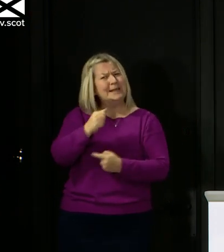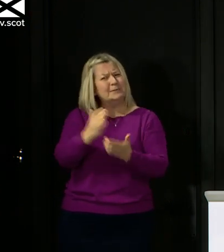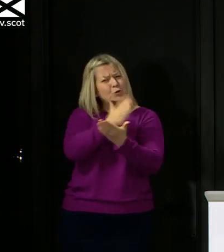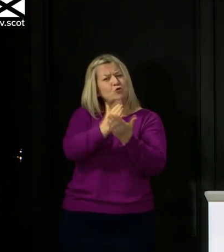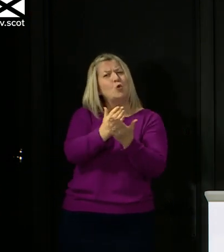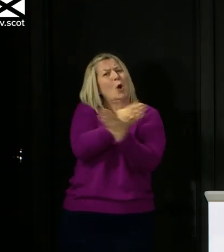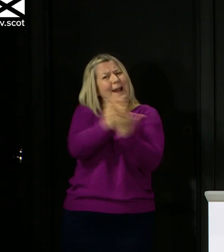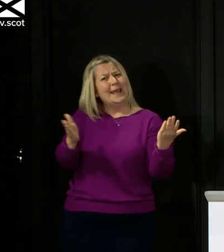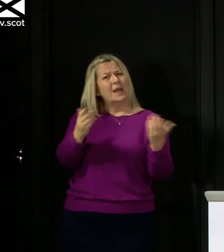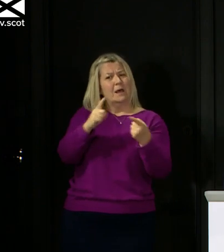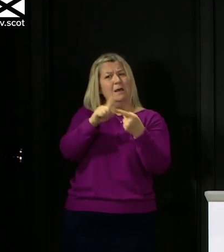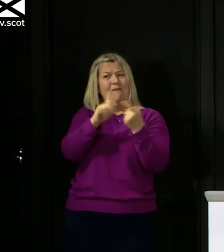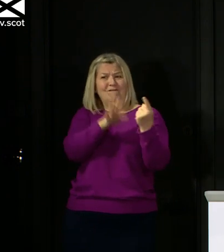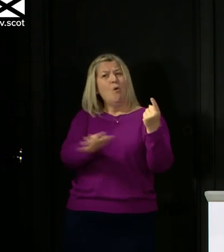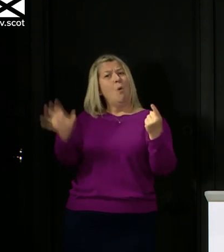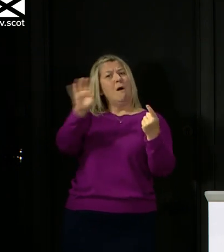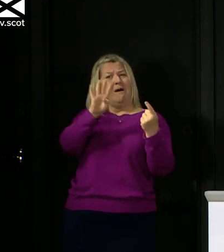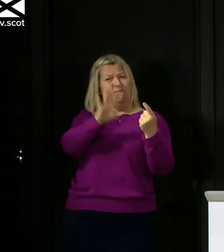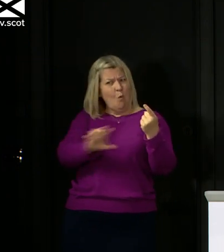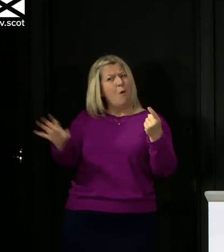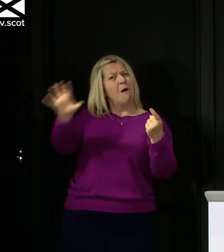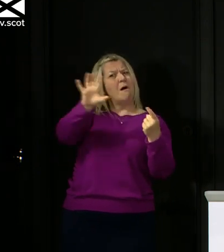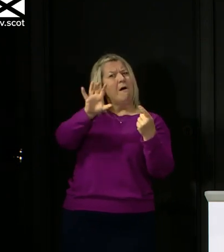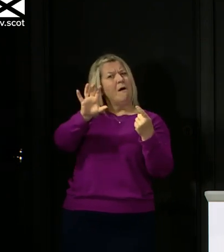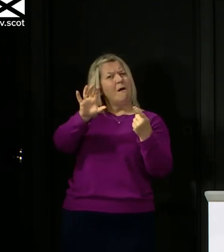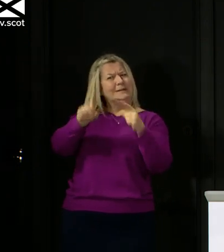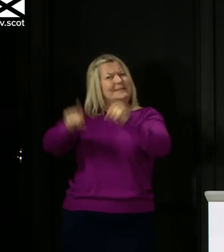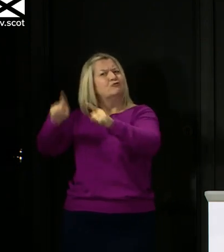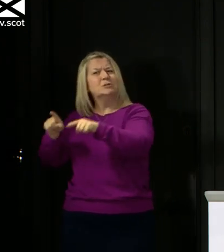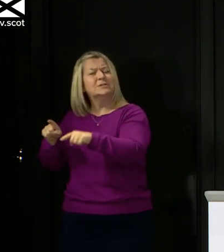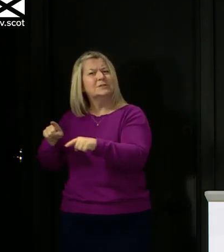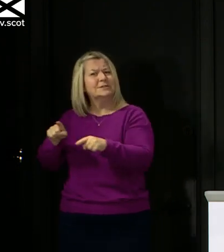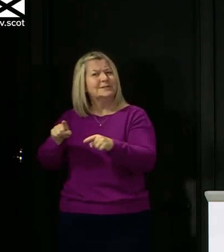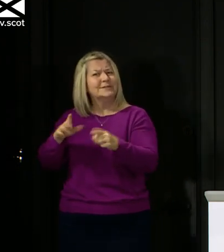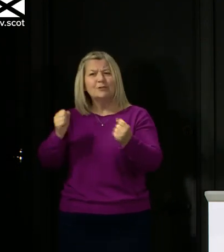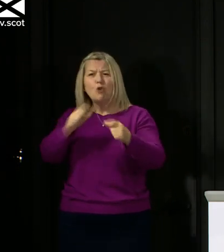Moving at different speeds in different parts of the UK for good, evidence based reasons